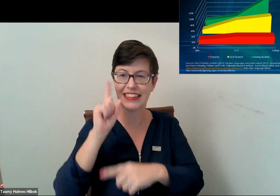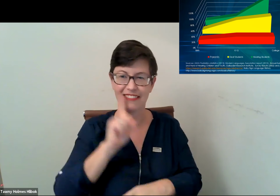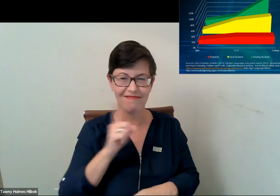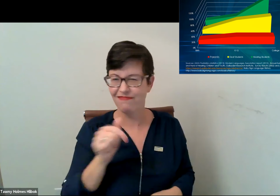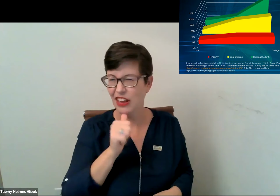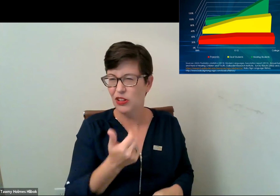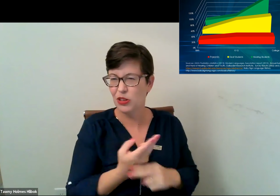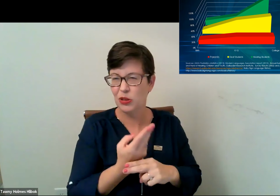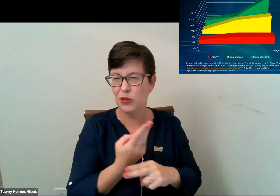millennials.